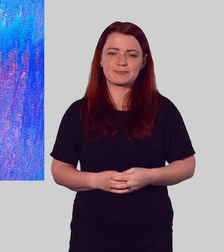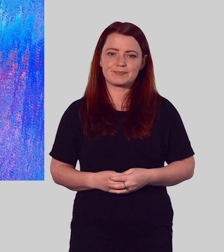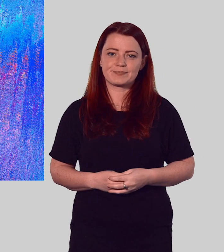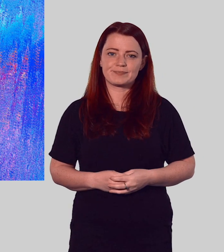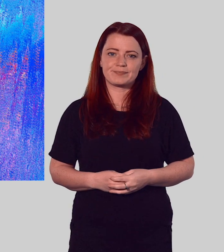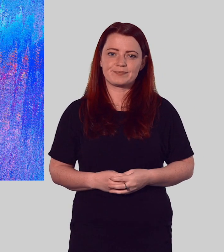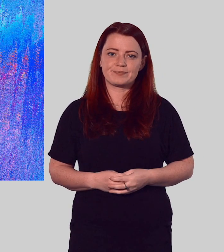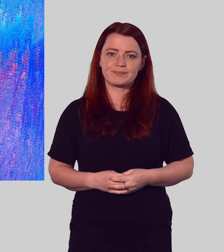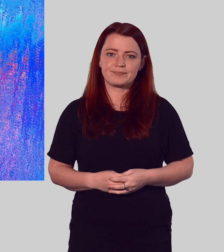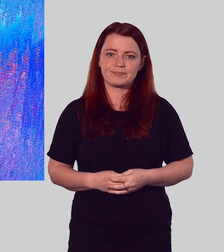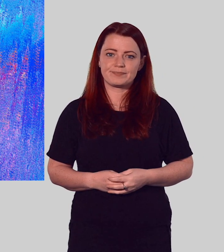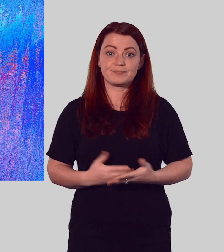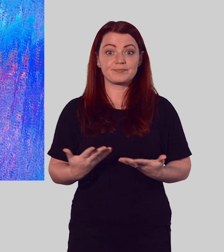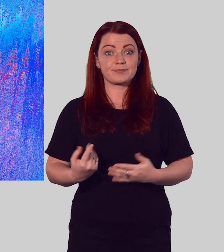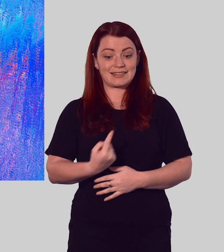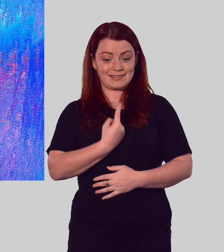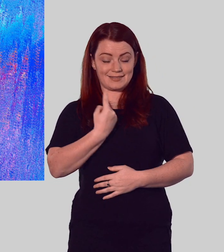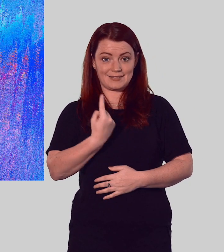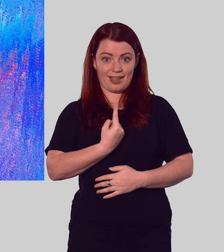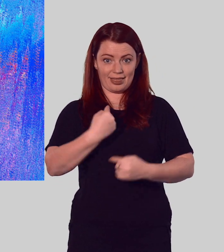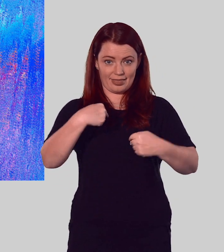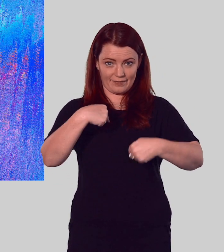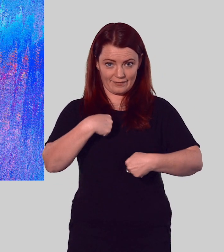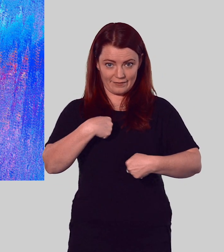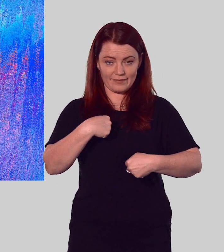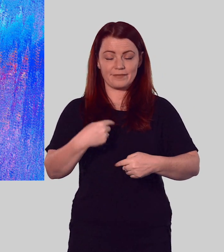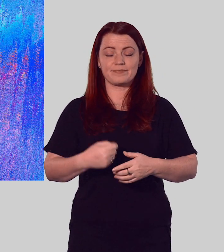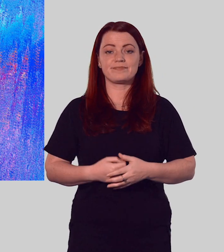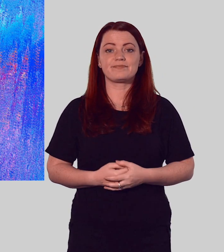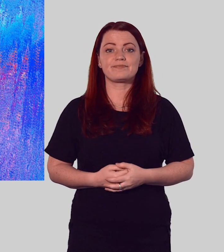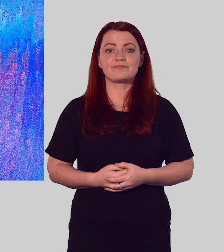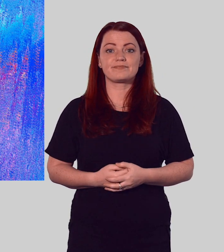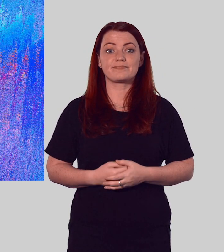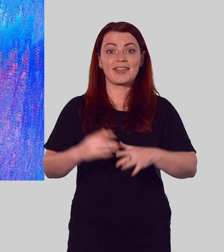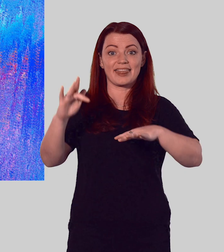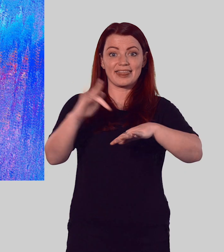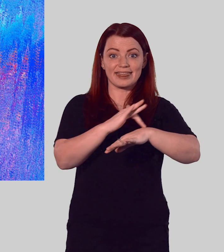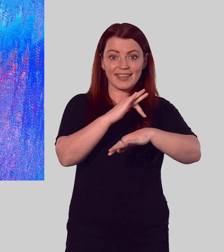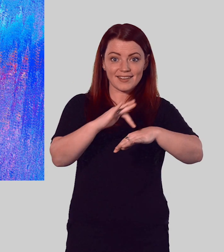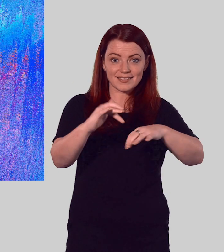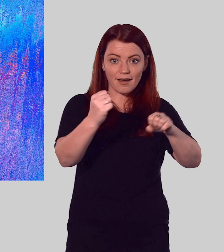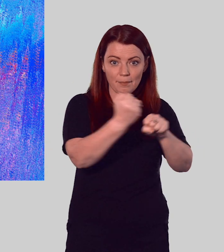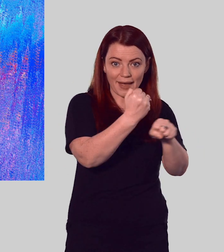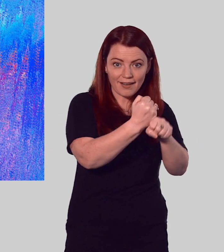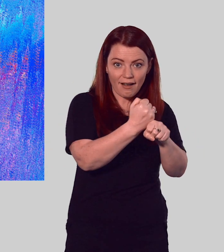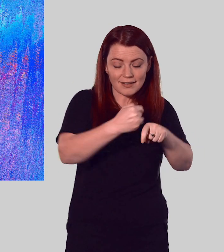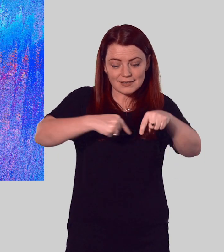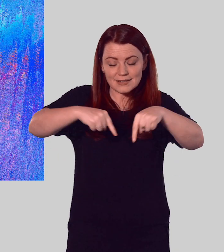So a little bit about myself, so I am a theatre maker, a director, a choreographer,